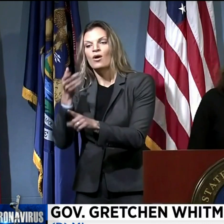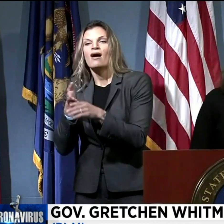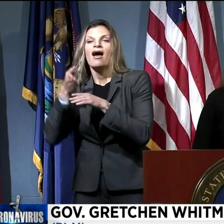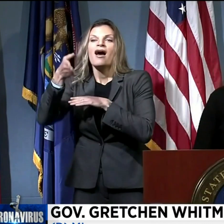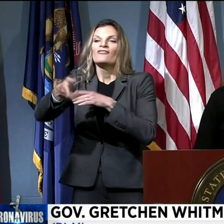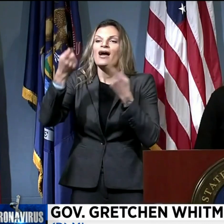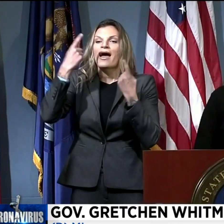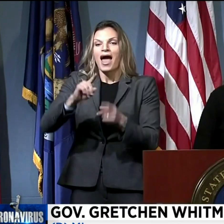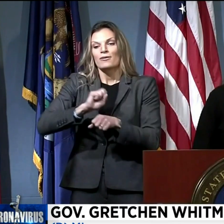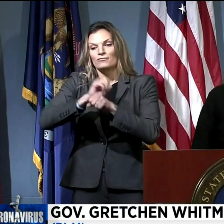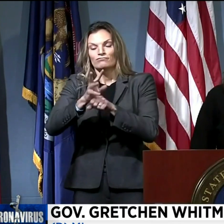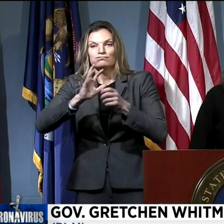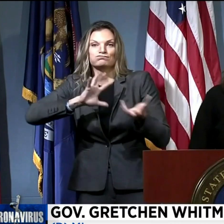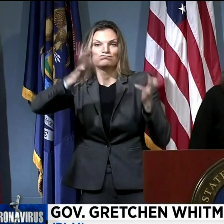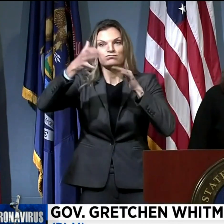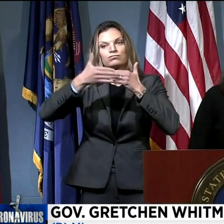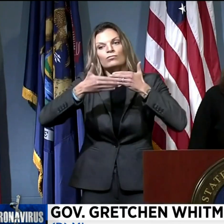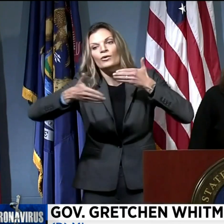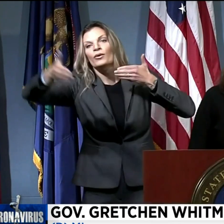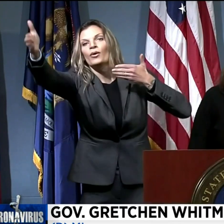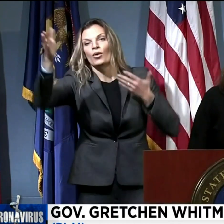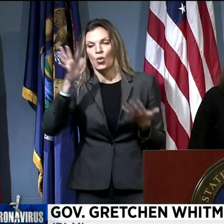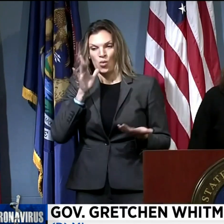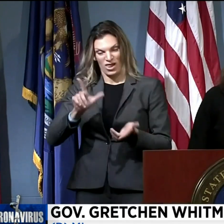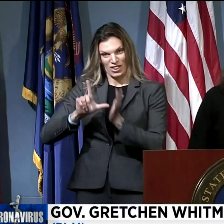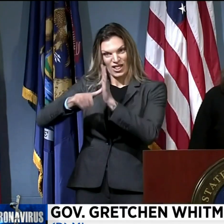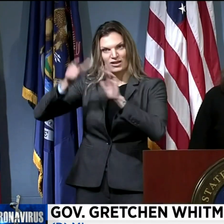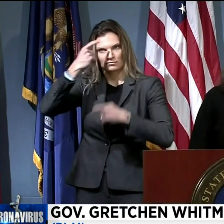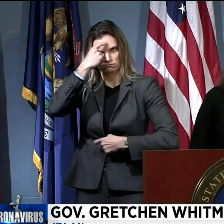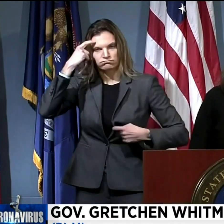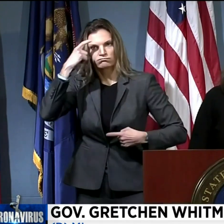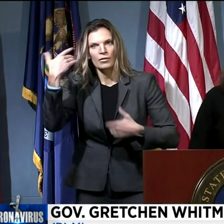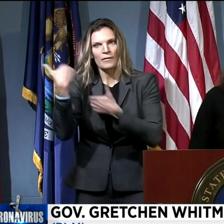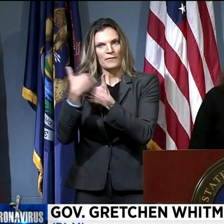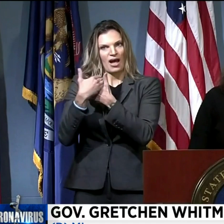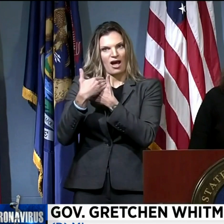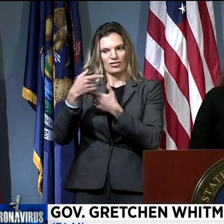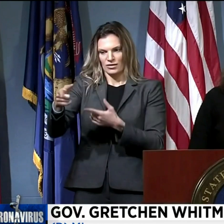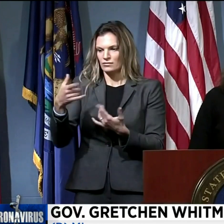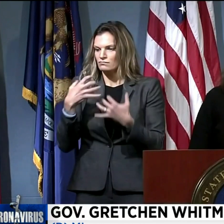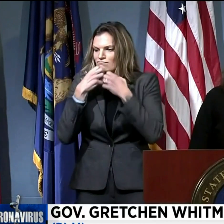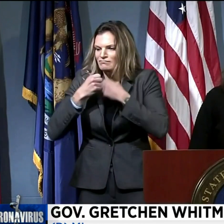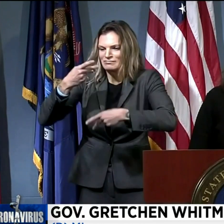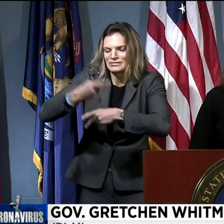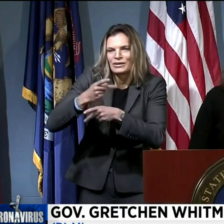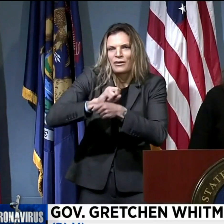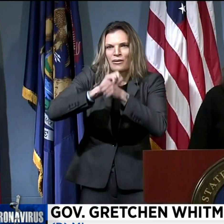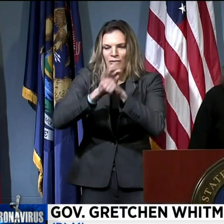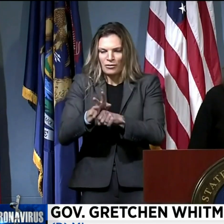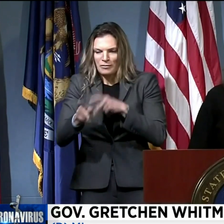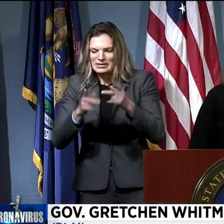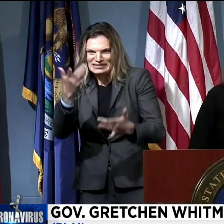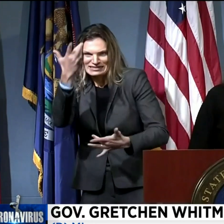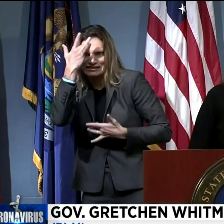OUR COUNTRY. TO SUPPORT WHETHER IT’S DEALING WITH PTSD FROM, ESPECIALLY THOSE WHO HAVE BEEN ON THE FRONT LINES